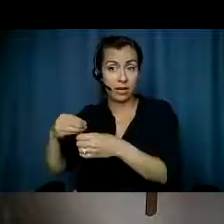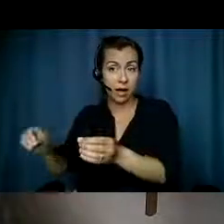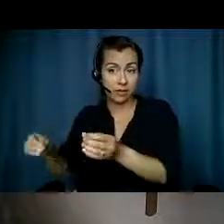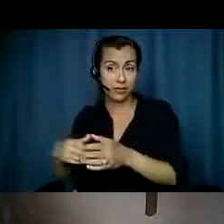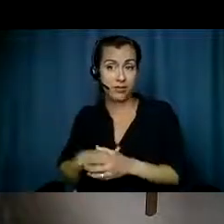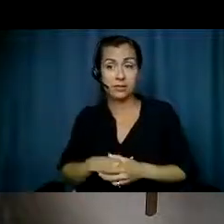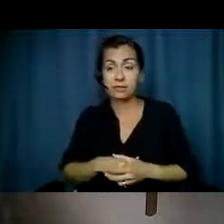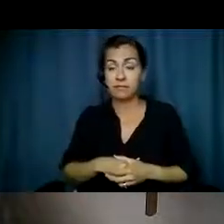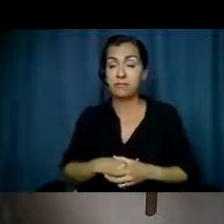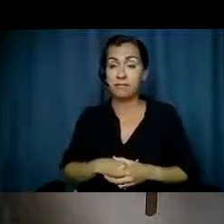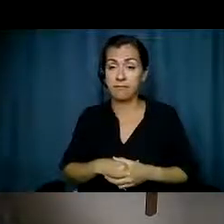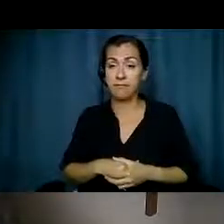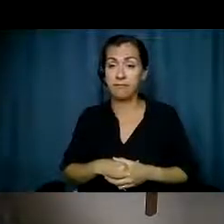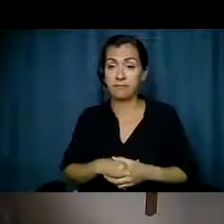All right,